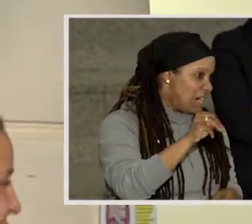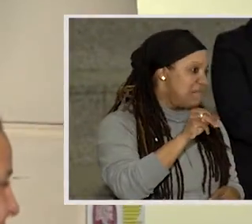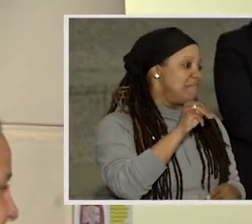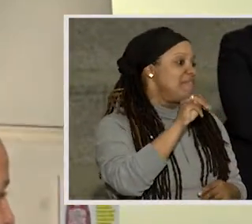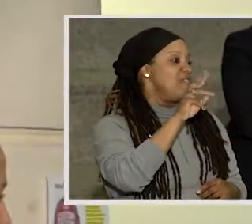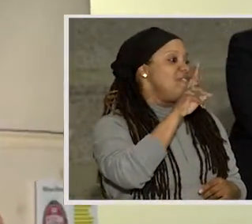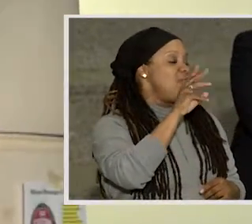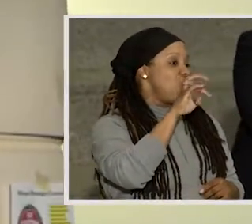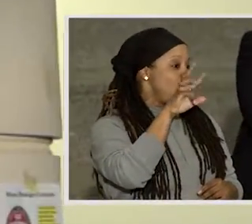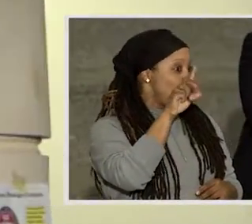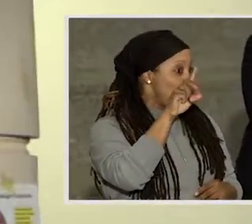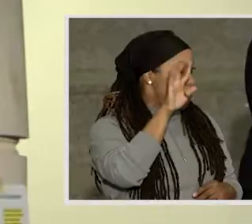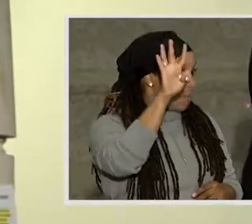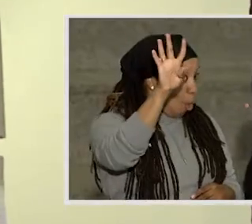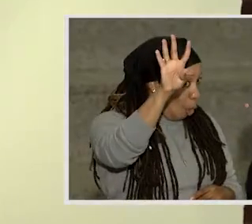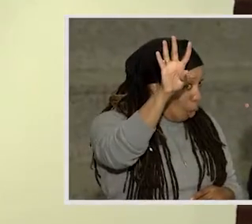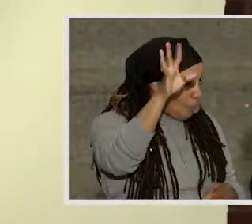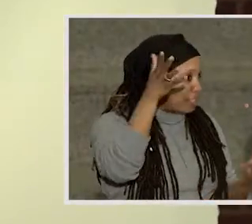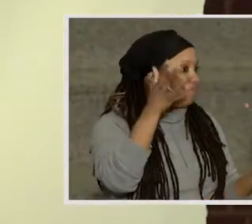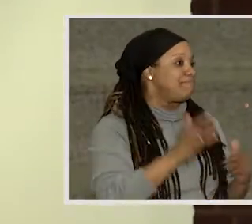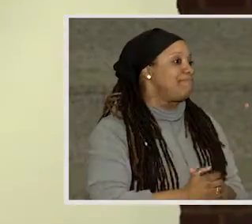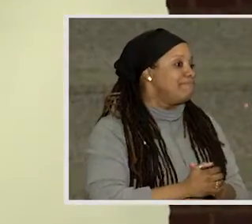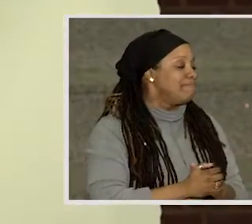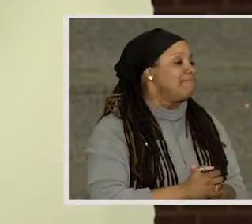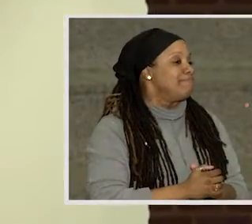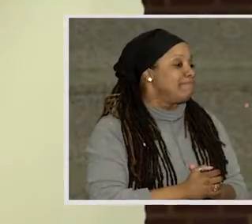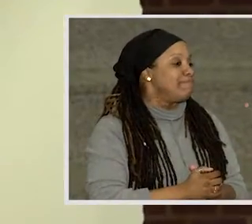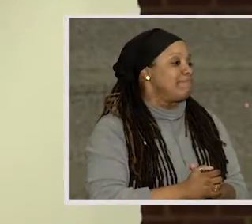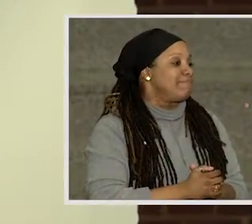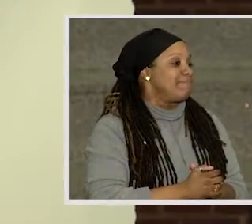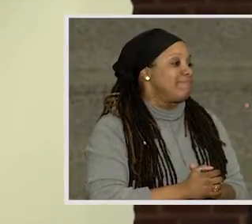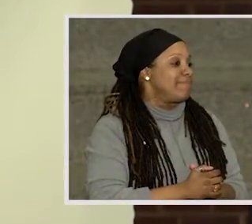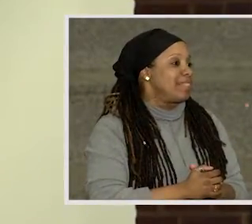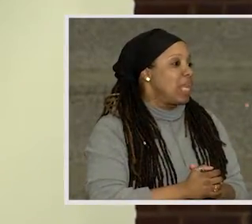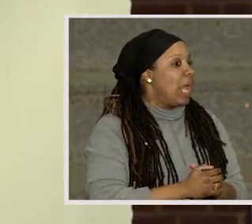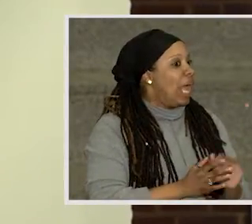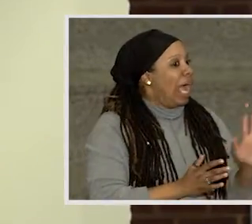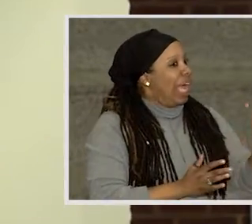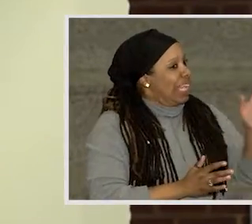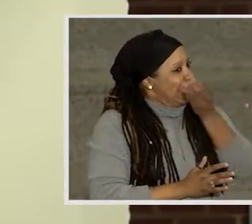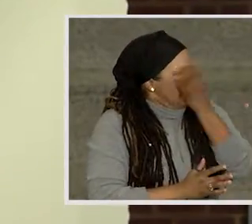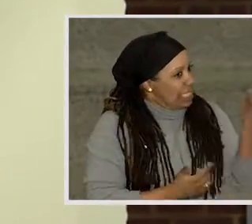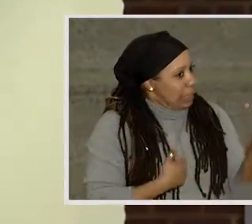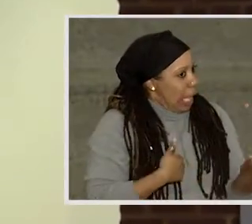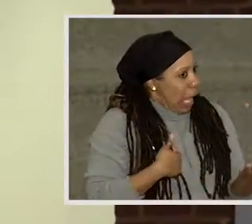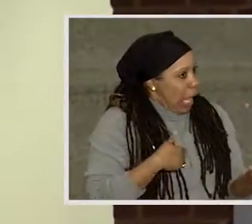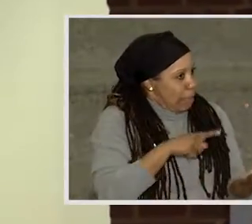WE STAYED WITHIN THE 100, WE DIDN'T CHEAT. WHAT WE DID WAS PLACED AN EMPHASIS ON EDUCATION WITH $20